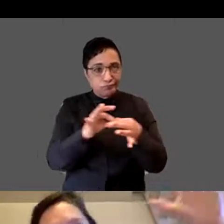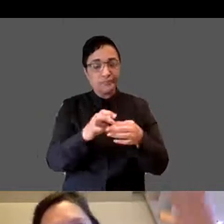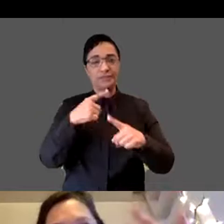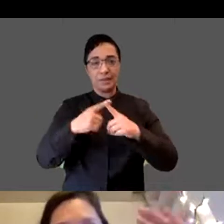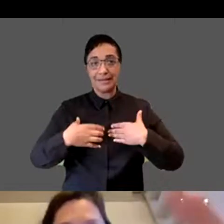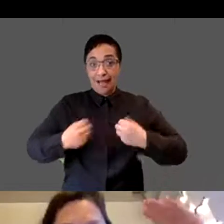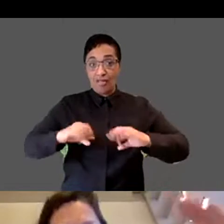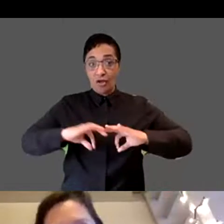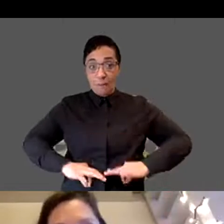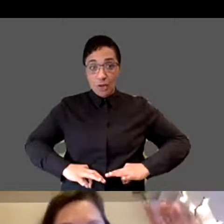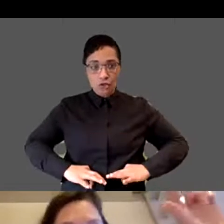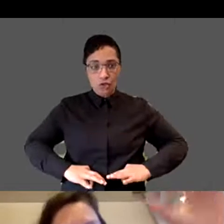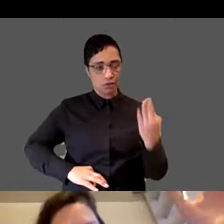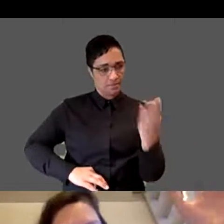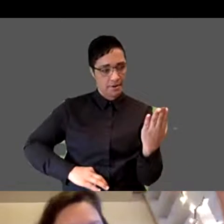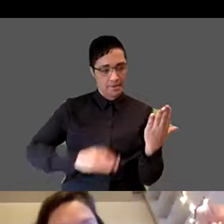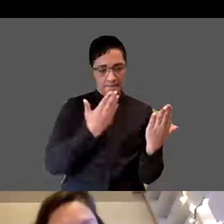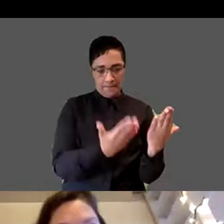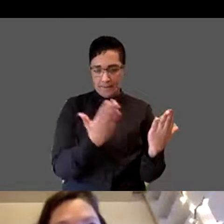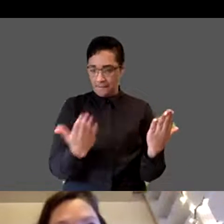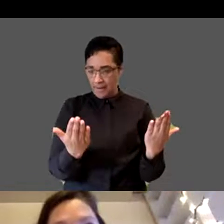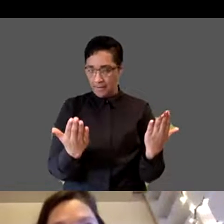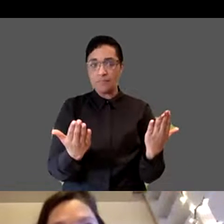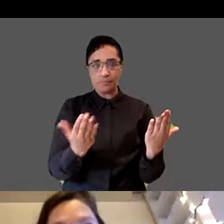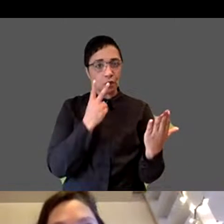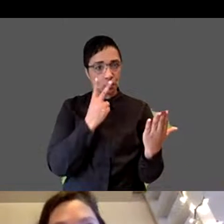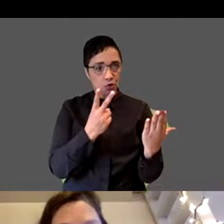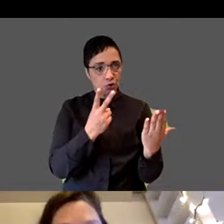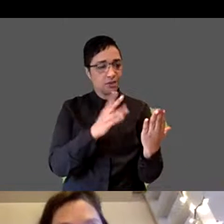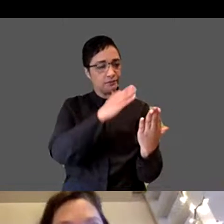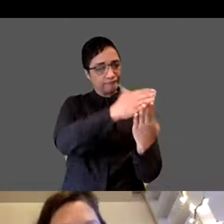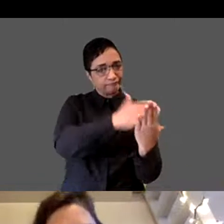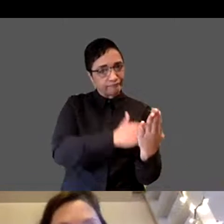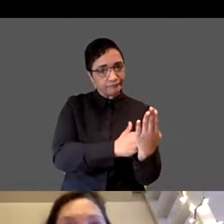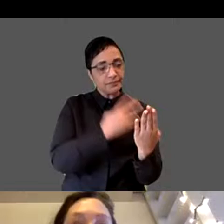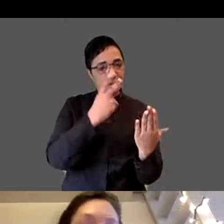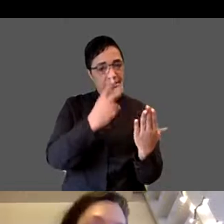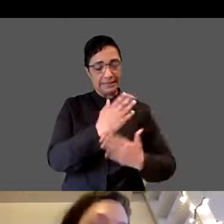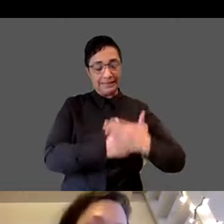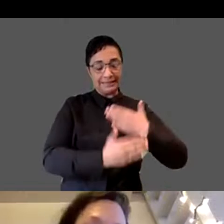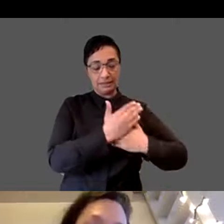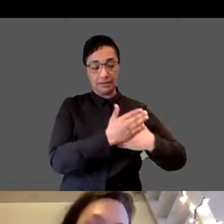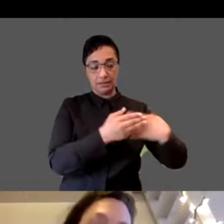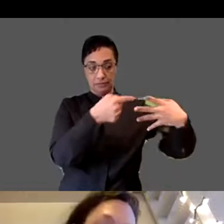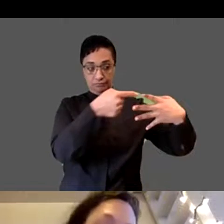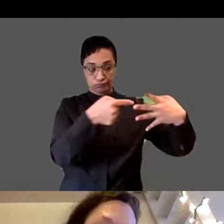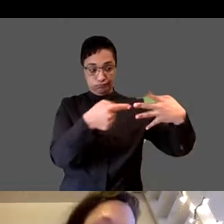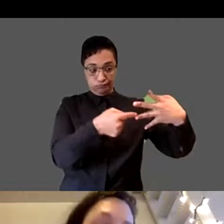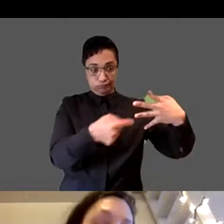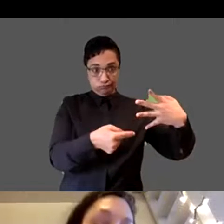health ministry definitions of disability type with their data collection and then they